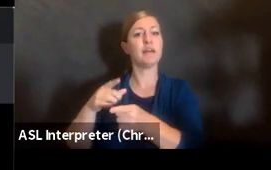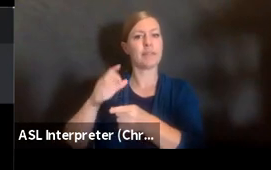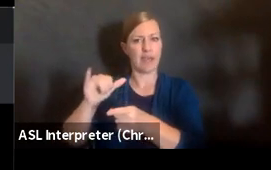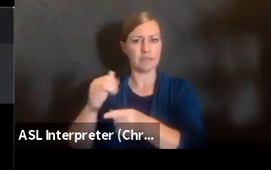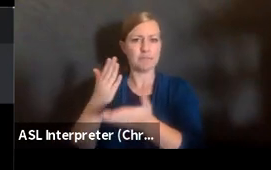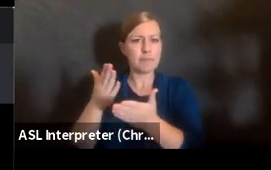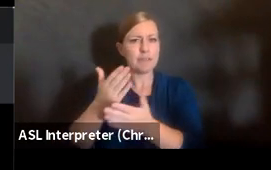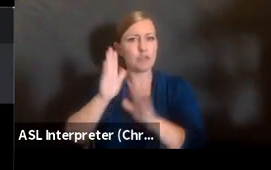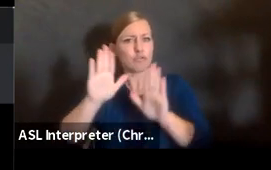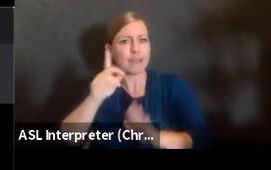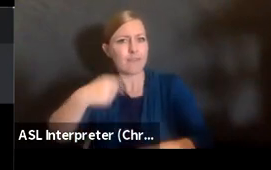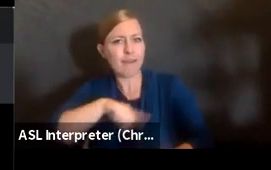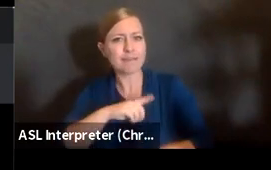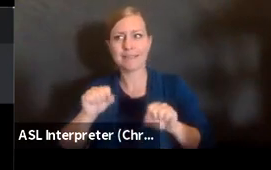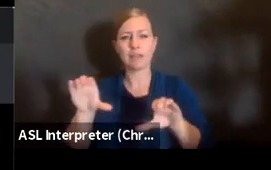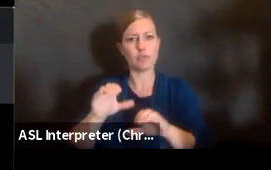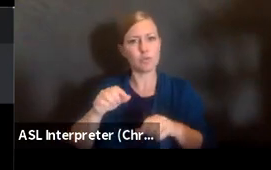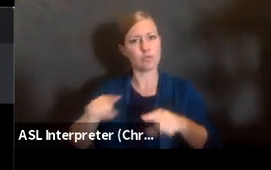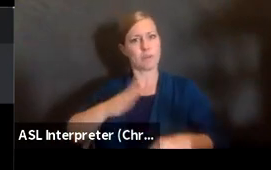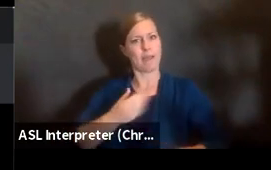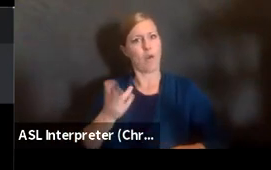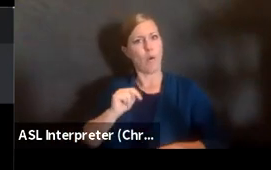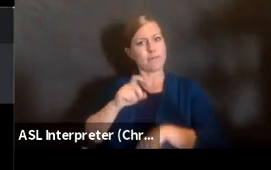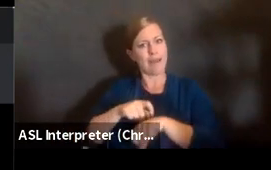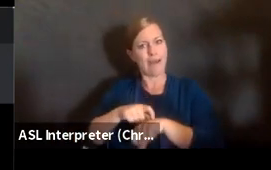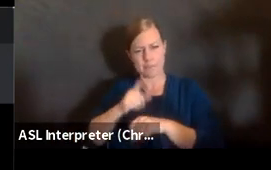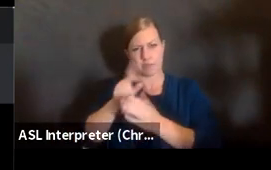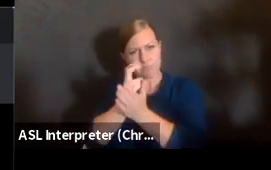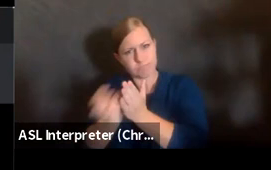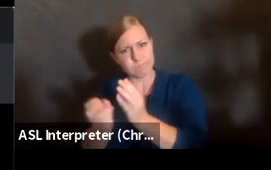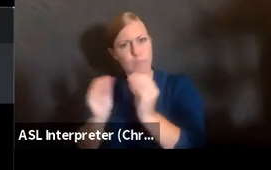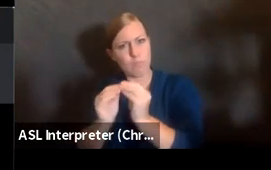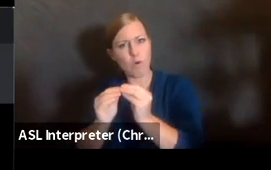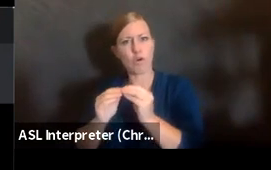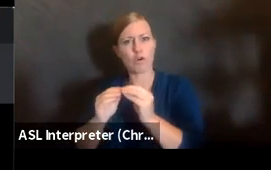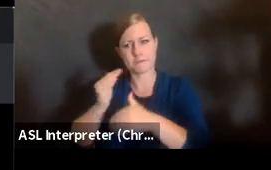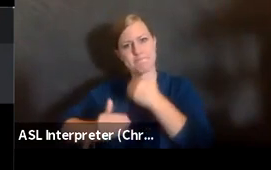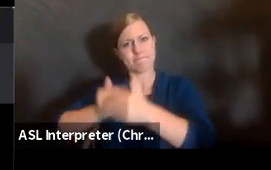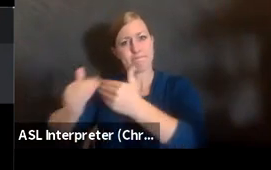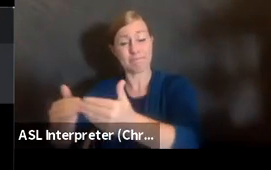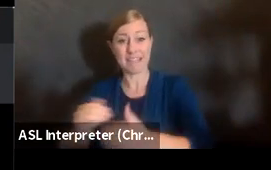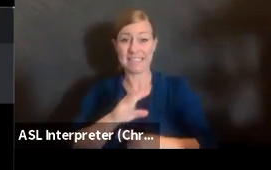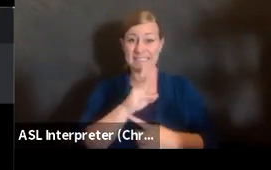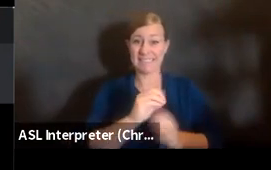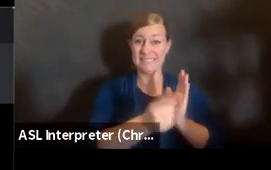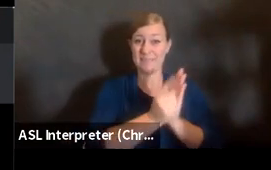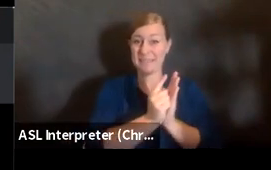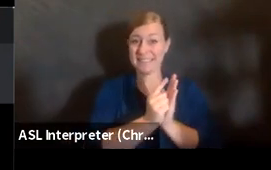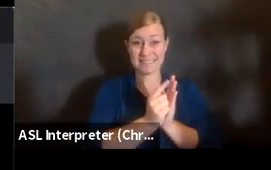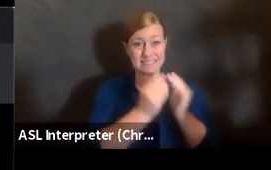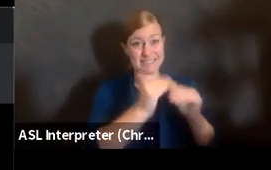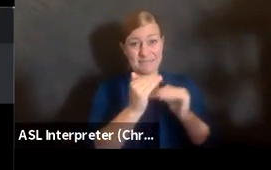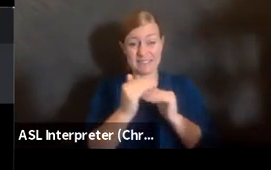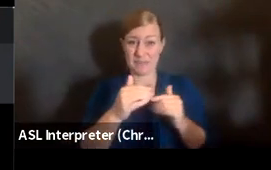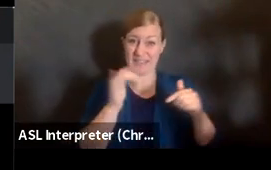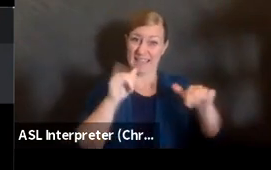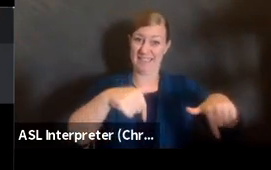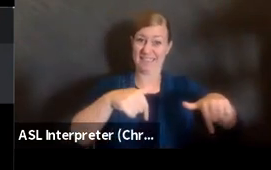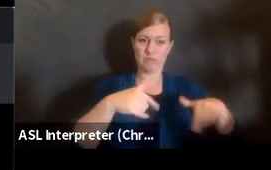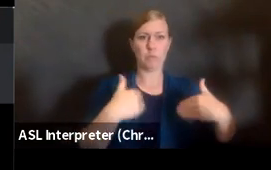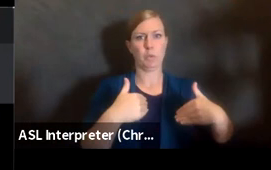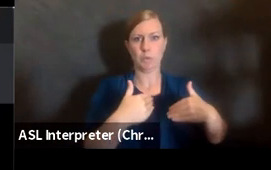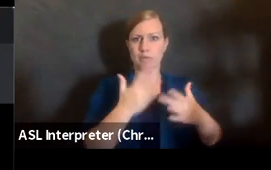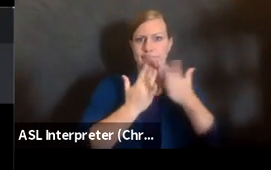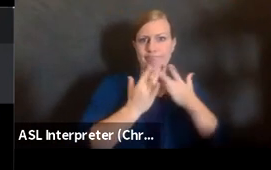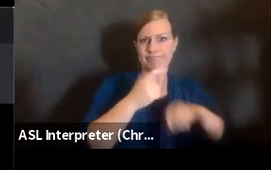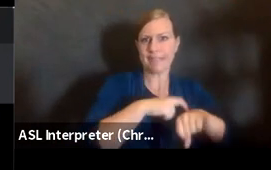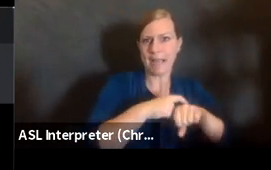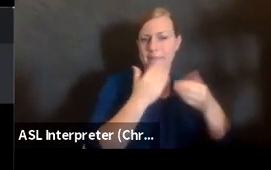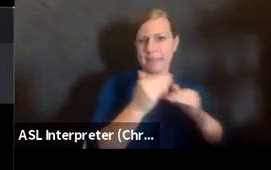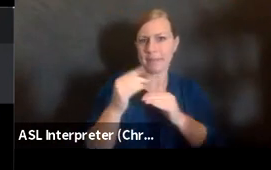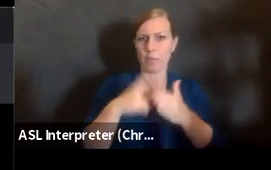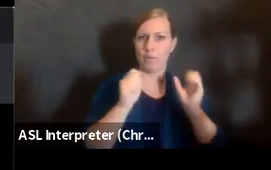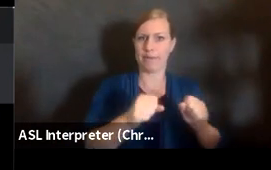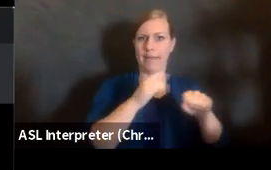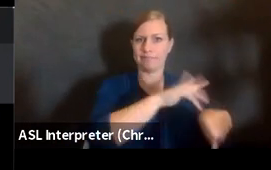Jeff Crawford: I can do this on my own time and revisit and really adventure into it with 60 minutes live like this. We can only so much done. So want I say thank you so much for the time and Katherine, so what are we doing today>